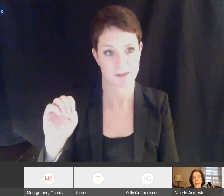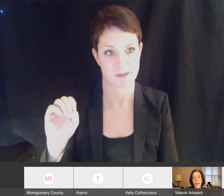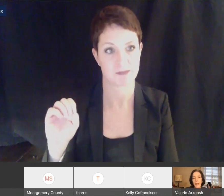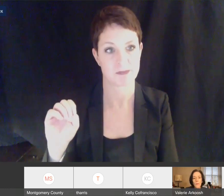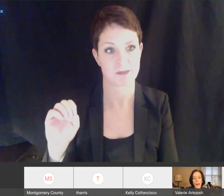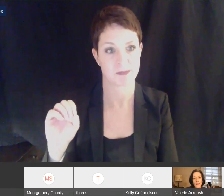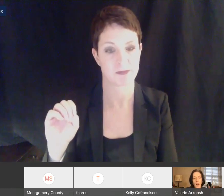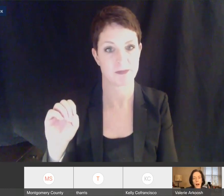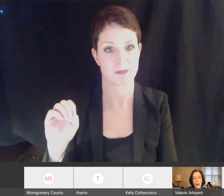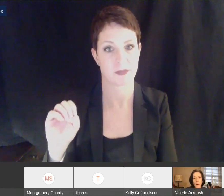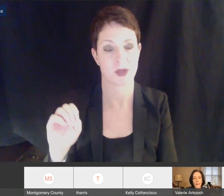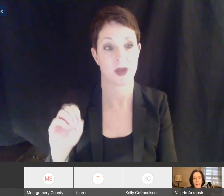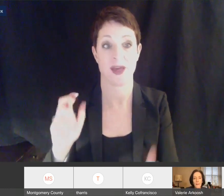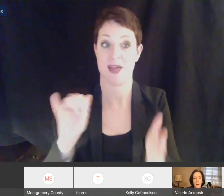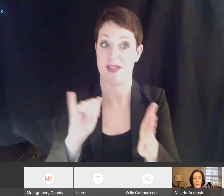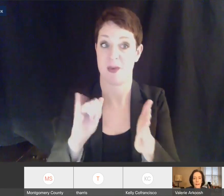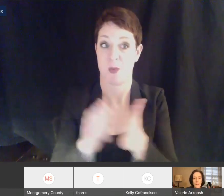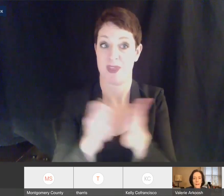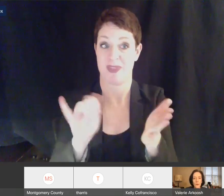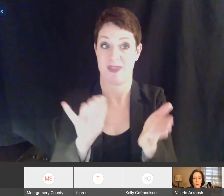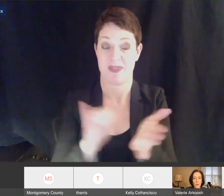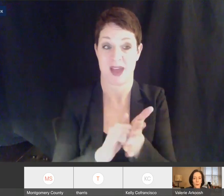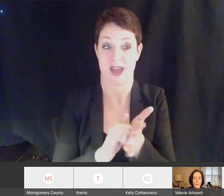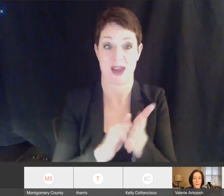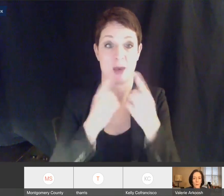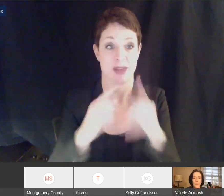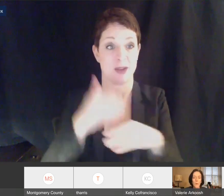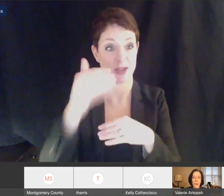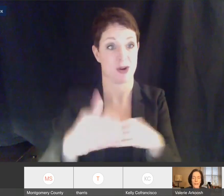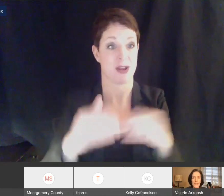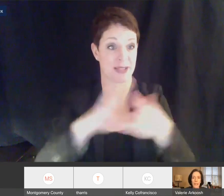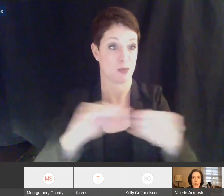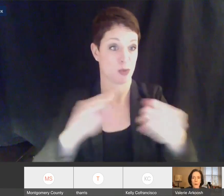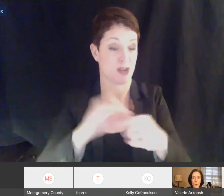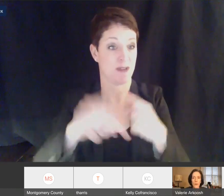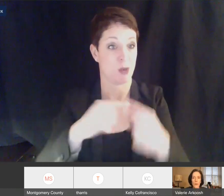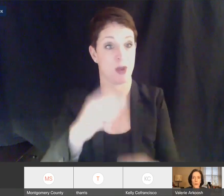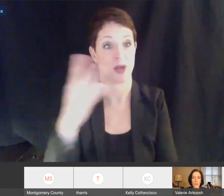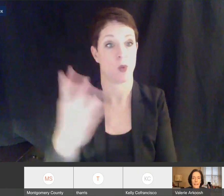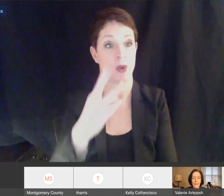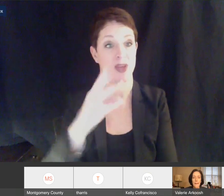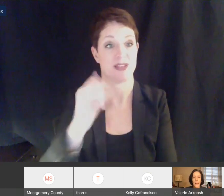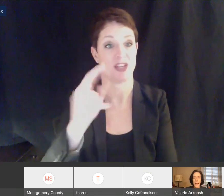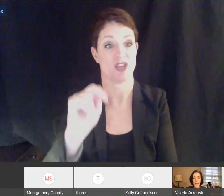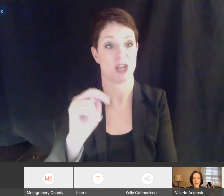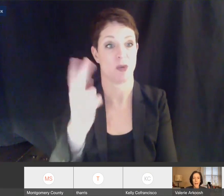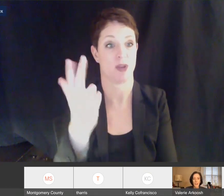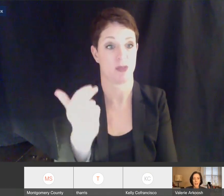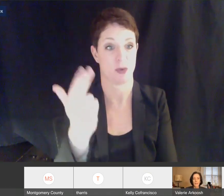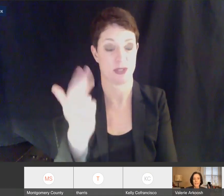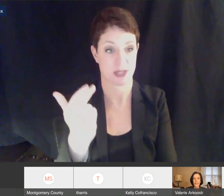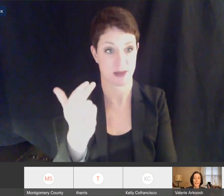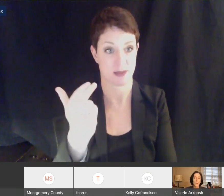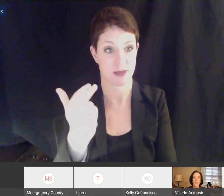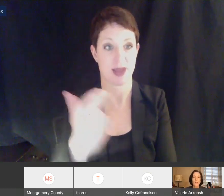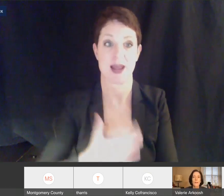And with that, I will announce that our next virtual briefing will be Wednesday, January the 13th, and I'm happy to take any questions.